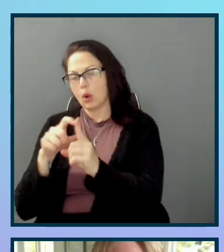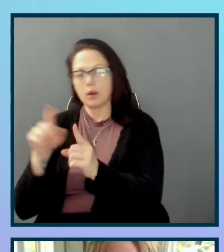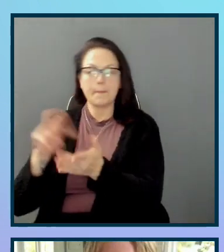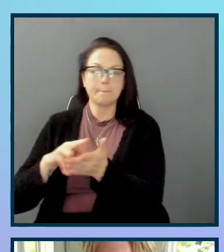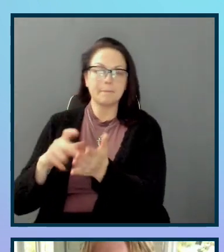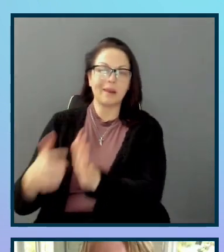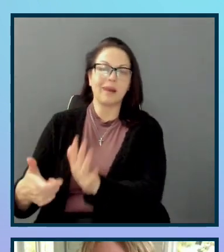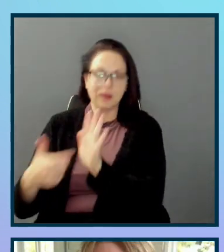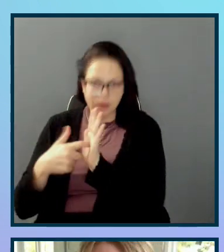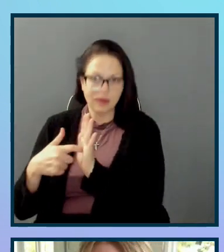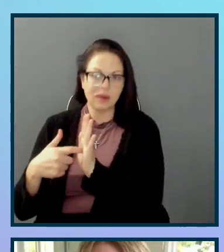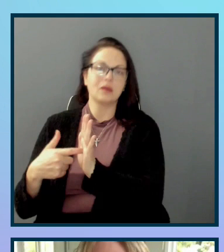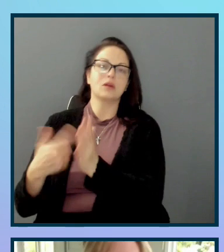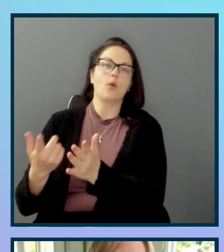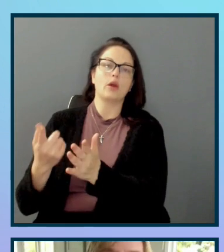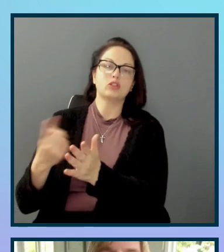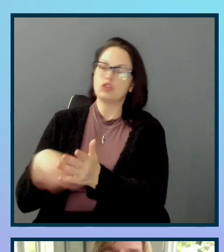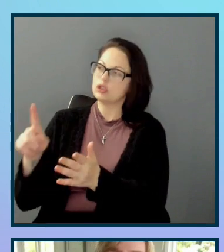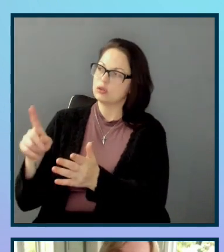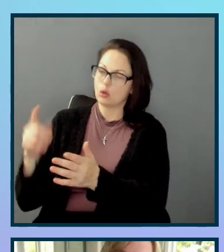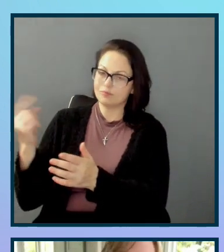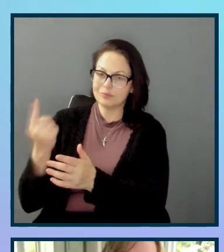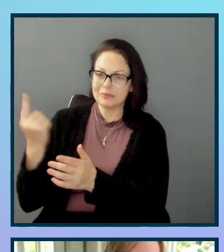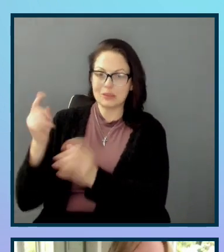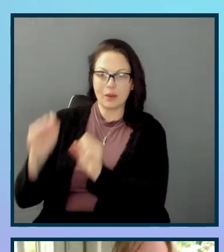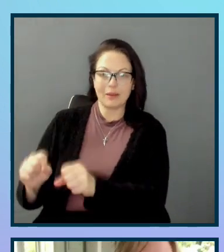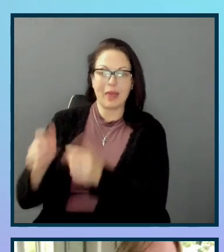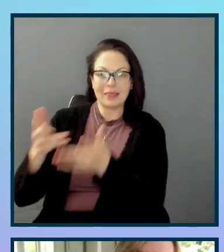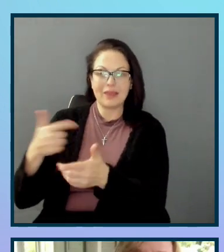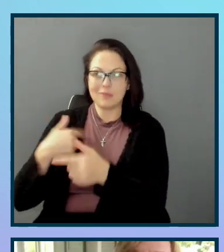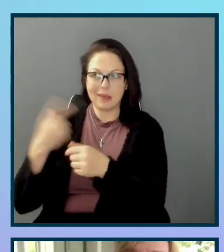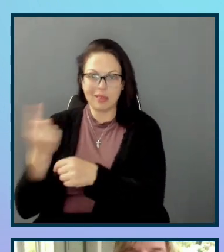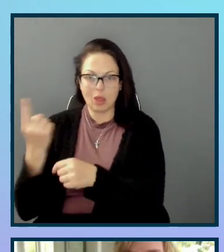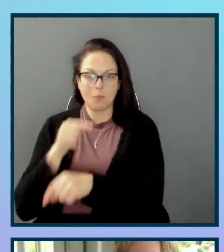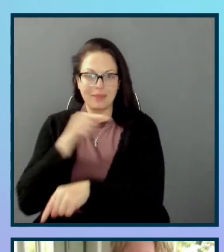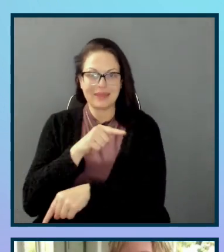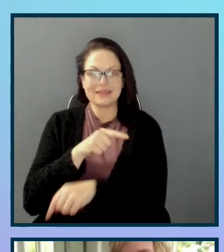to get somebody off my back." But what we're seeing right now is capability. This is a capability standard,